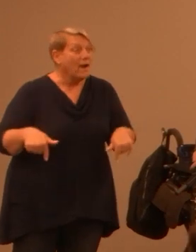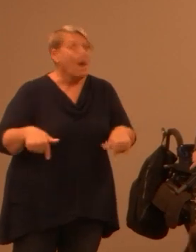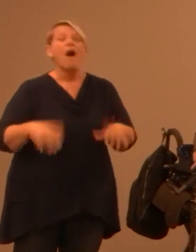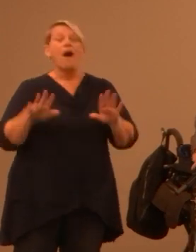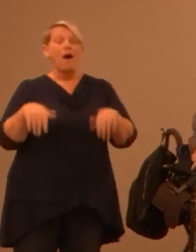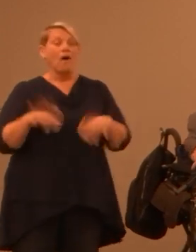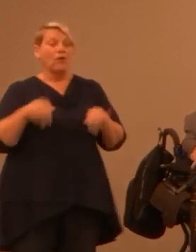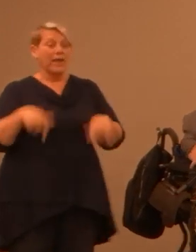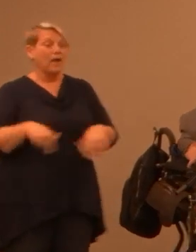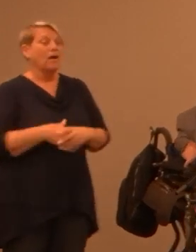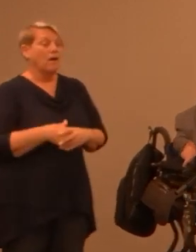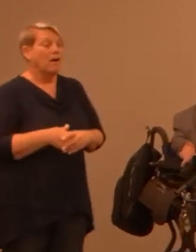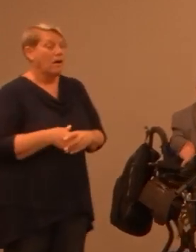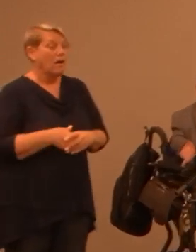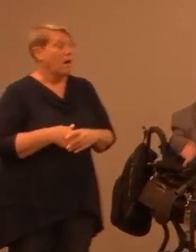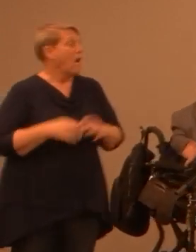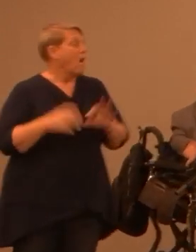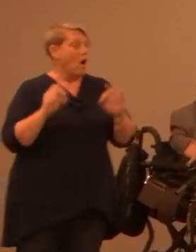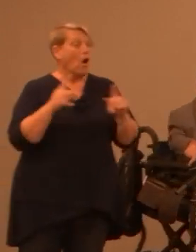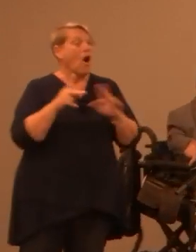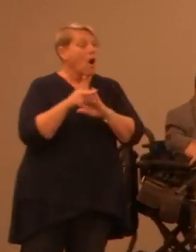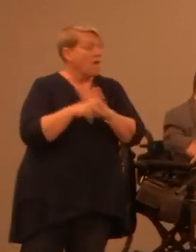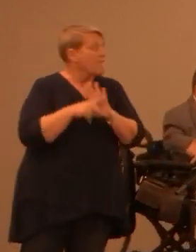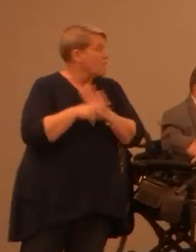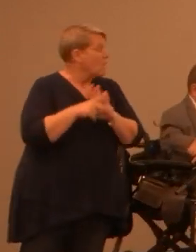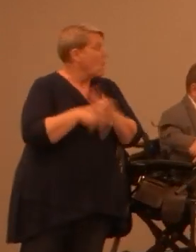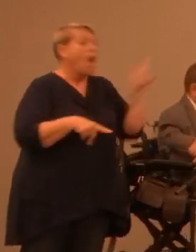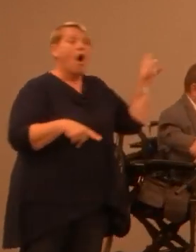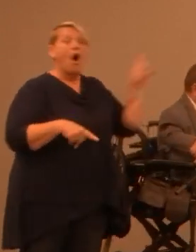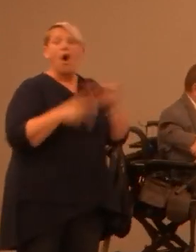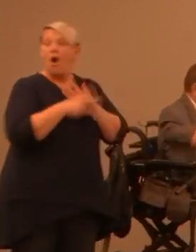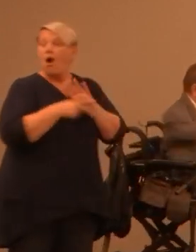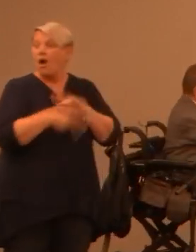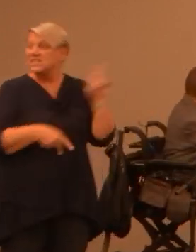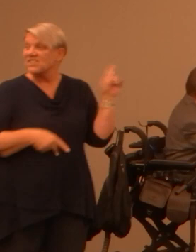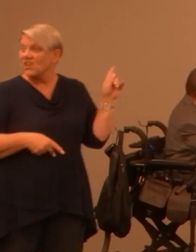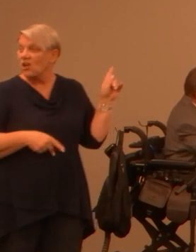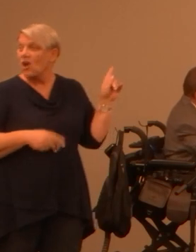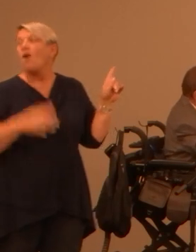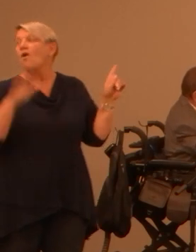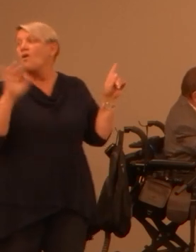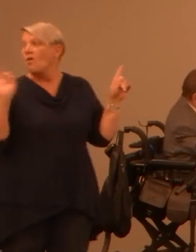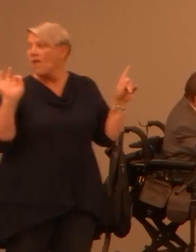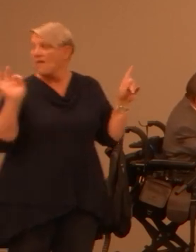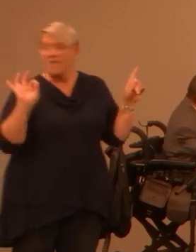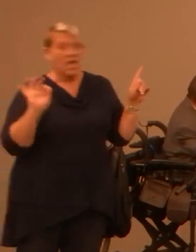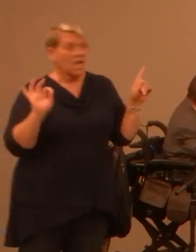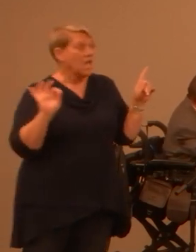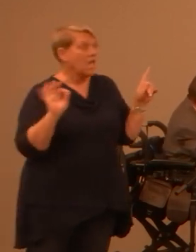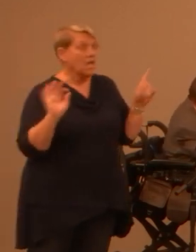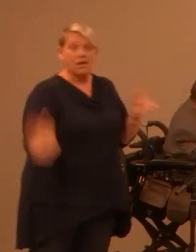Again, it's a video, lovely, alright. Play the video then.